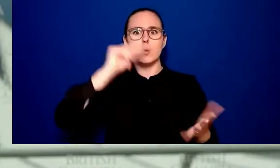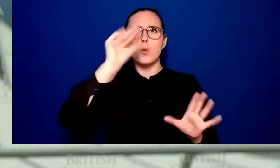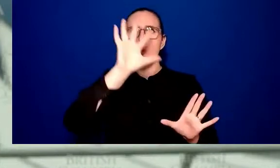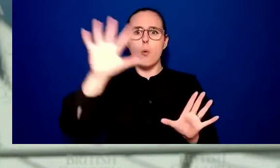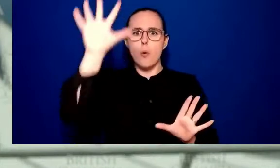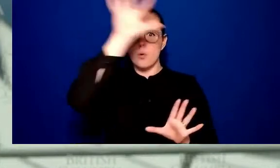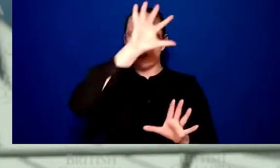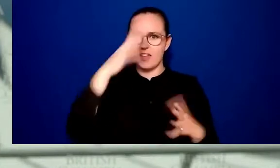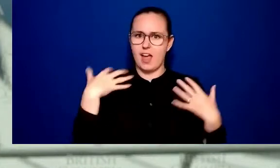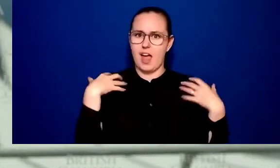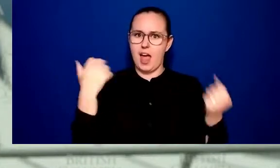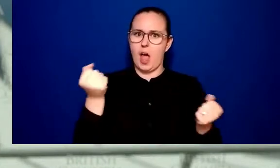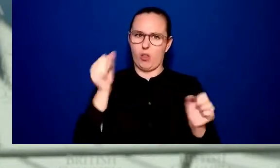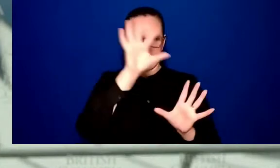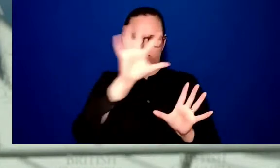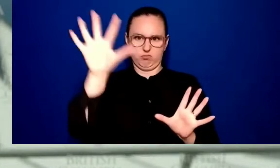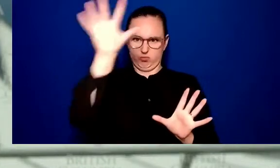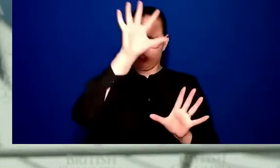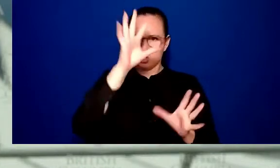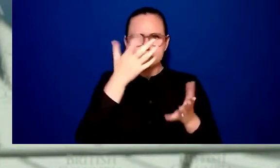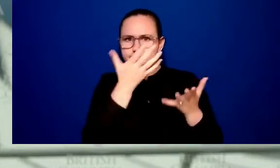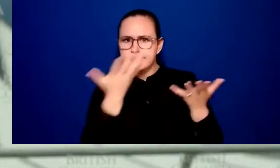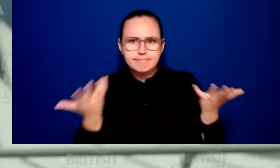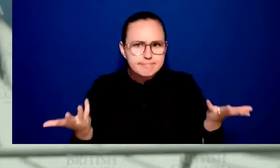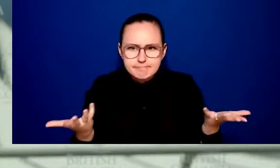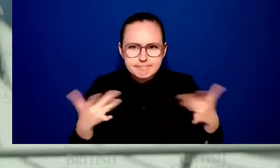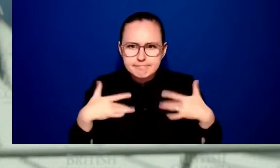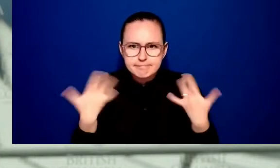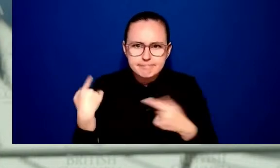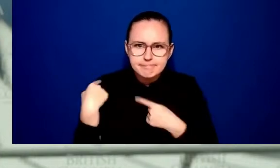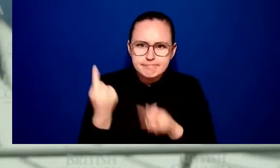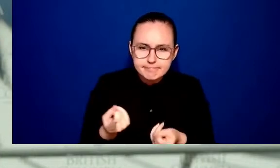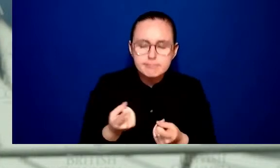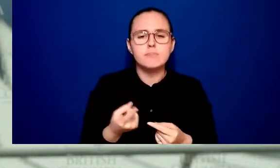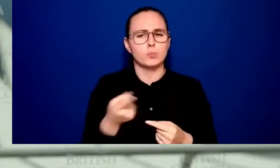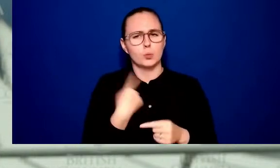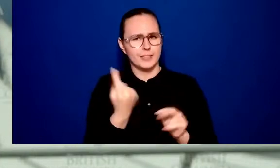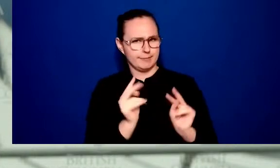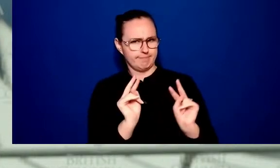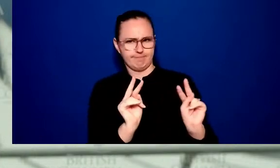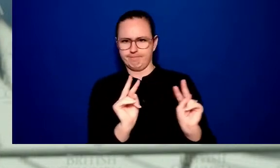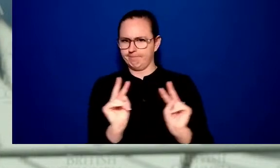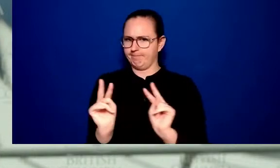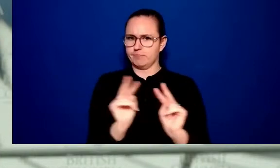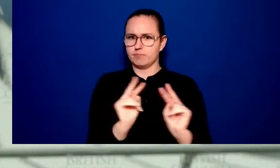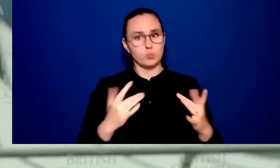situation in the North and my public health colleagues and I are very concerned with what we